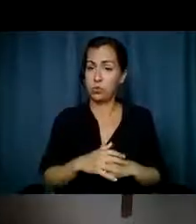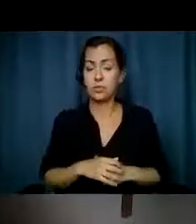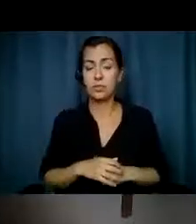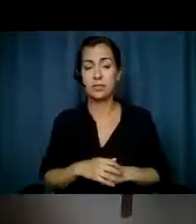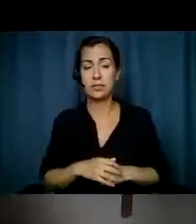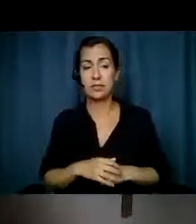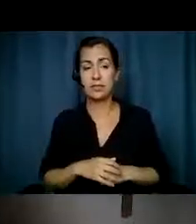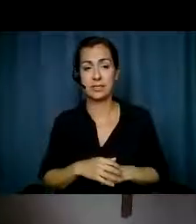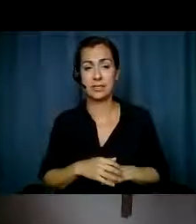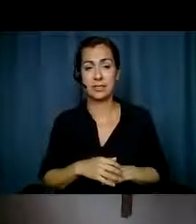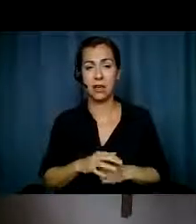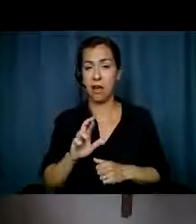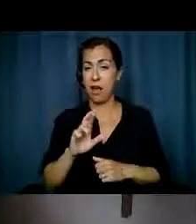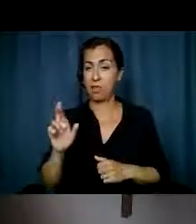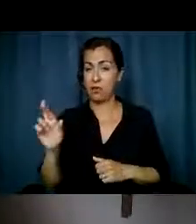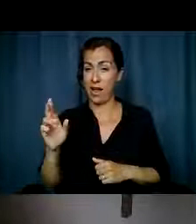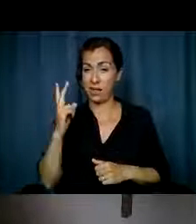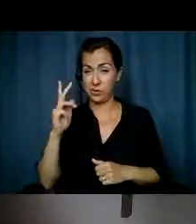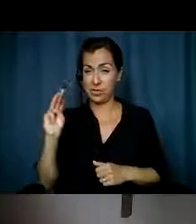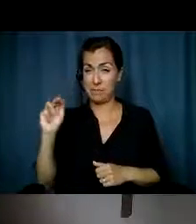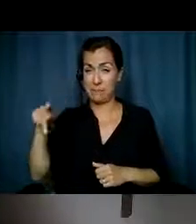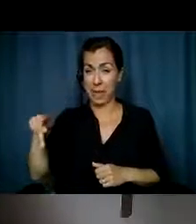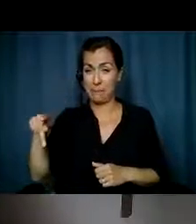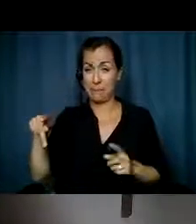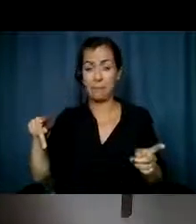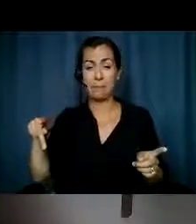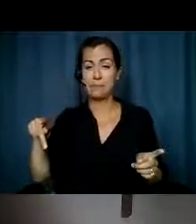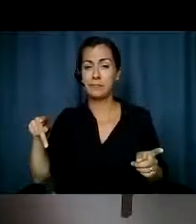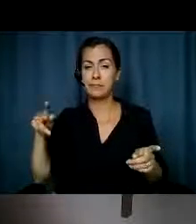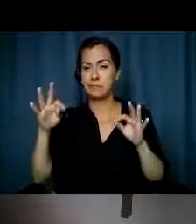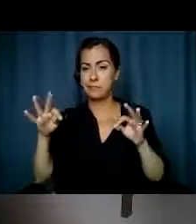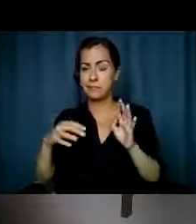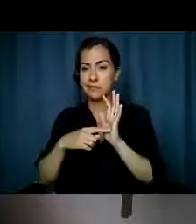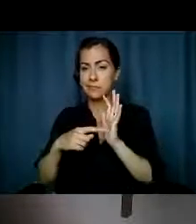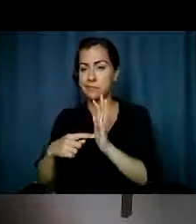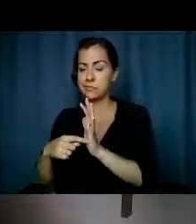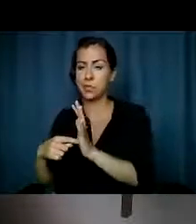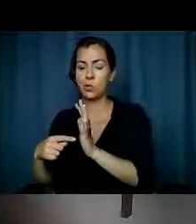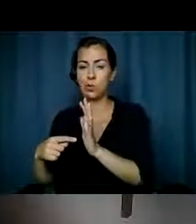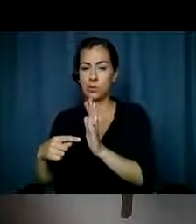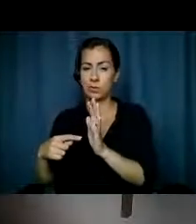having mail-in voting outside of the absentee voting process.